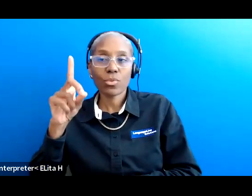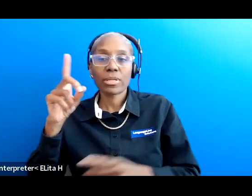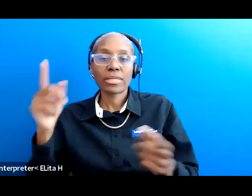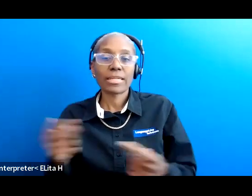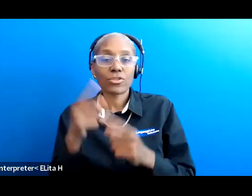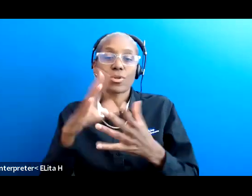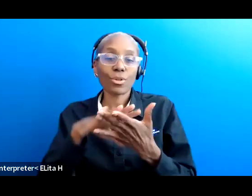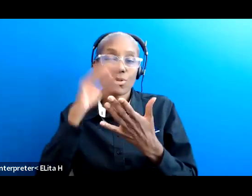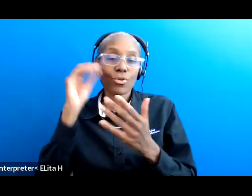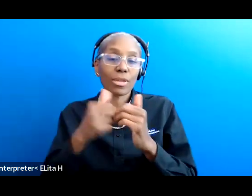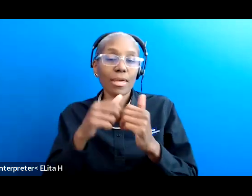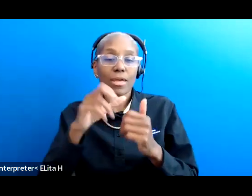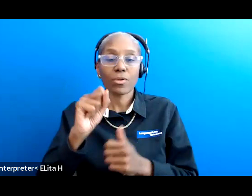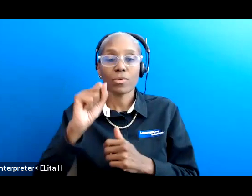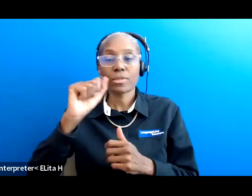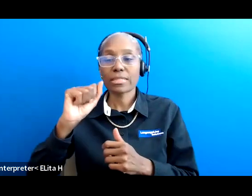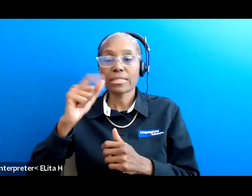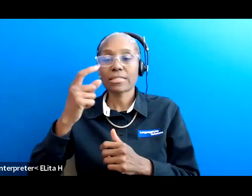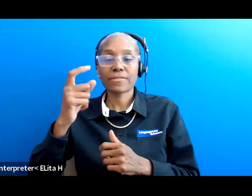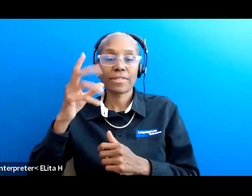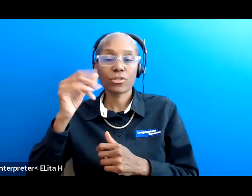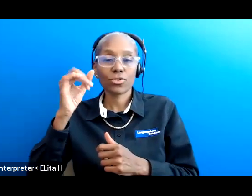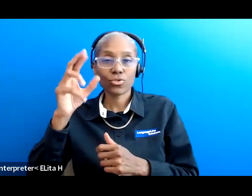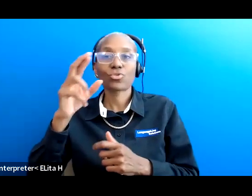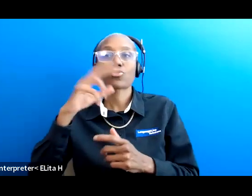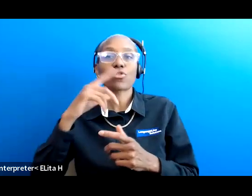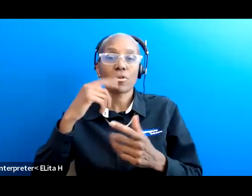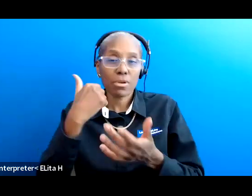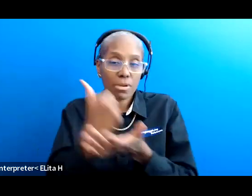Well, that is a very good question because in those lower